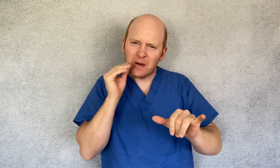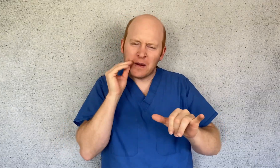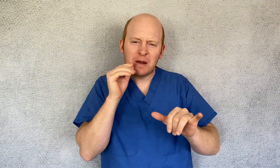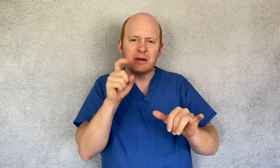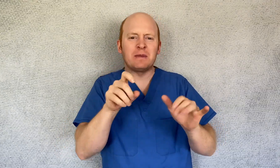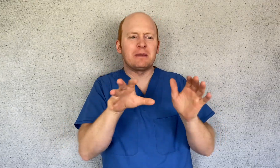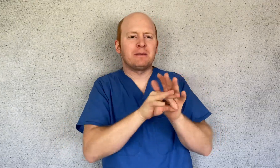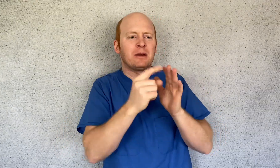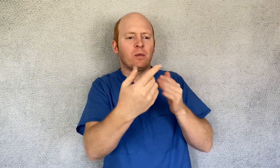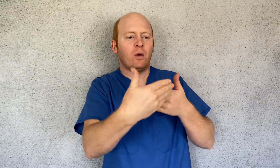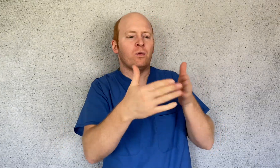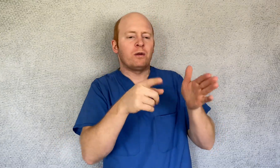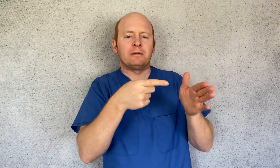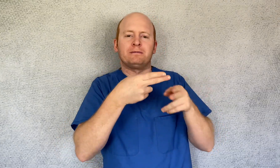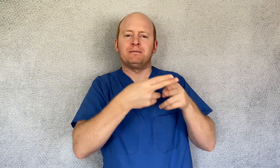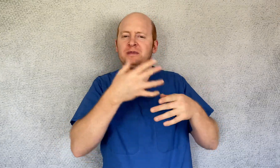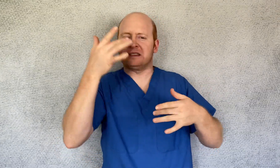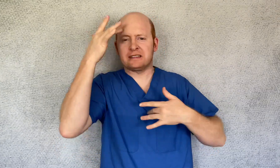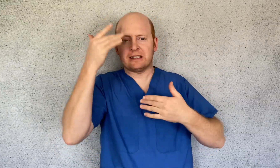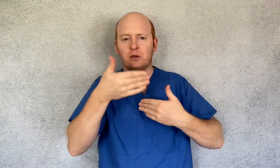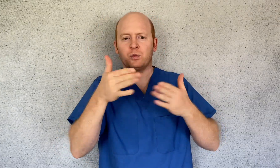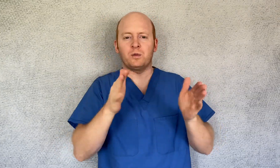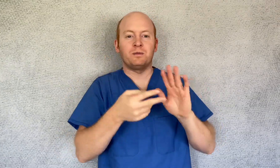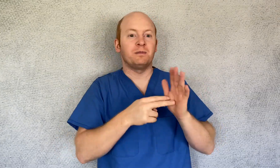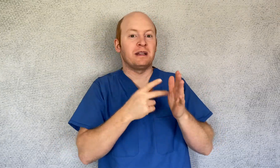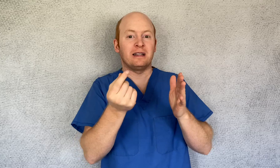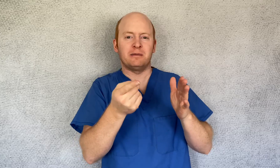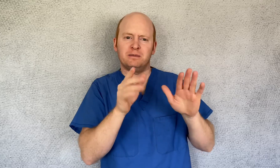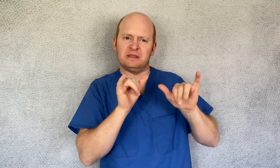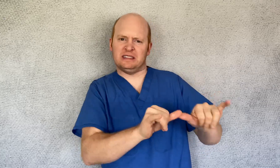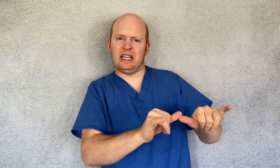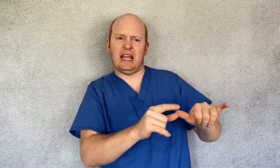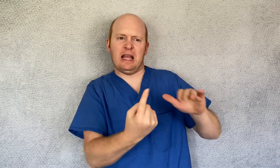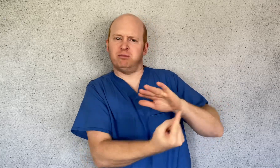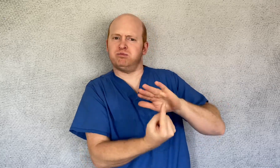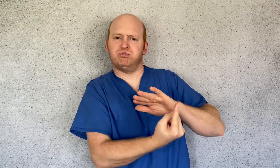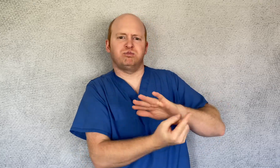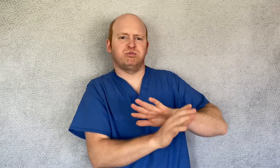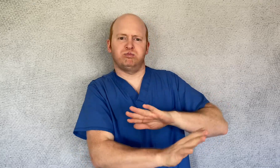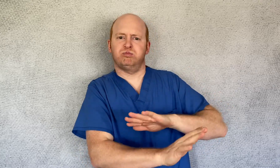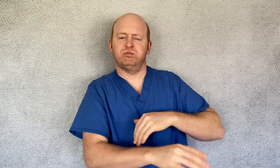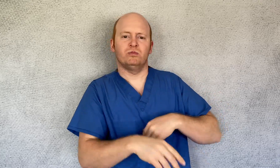Select a room in your house and make it the "sick room" where you should isolate yourself.